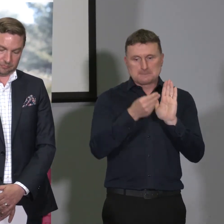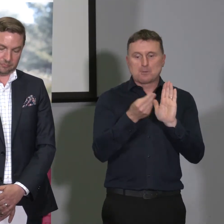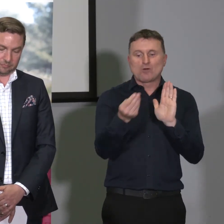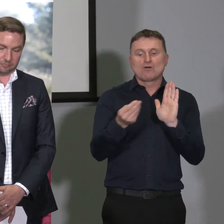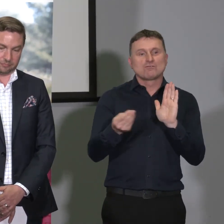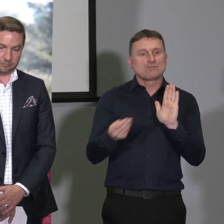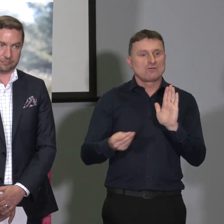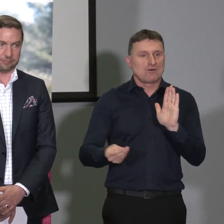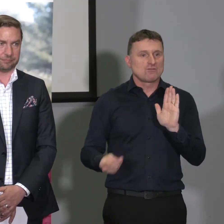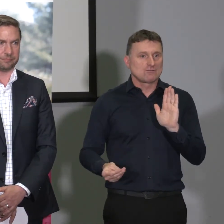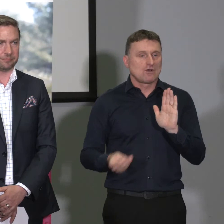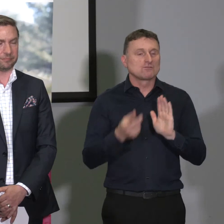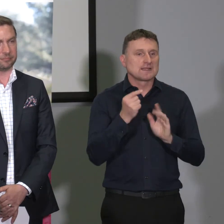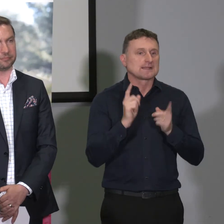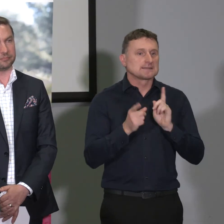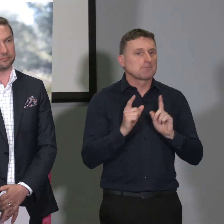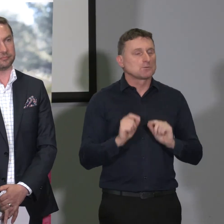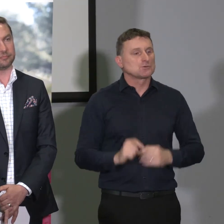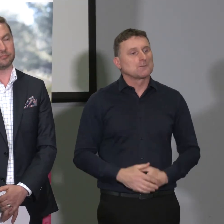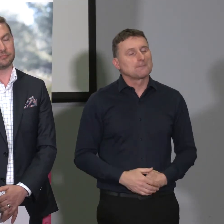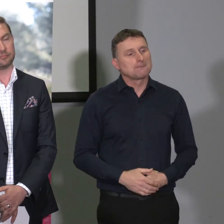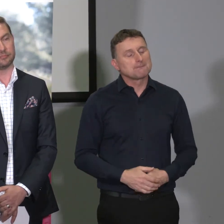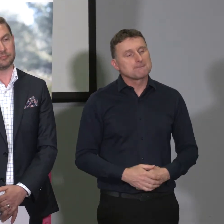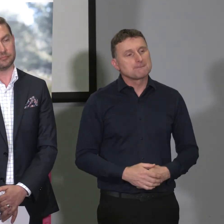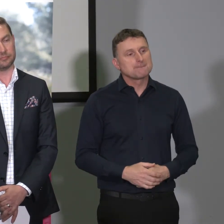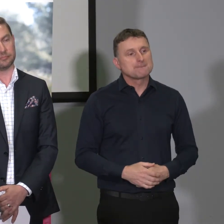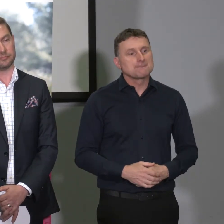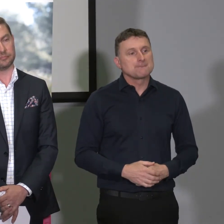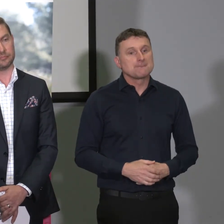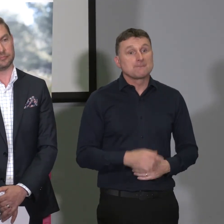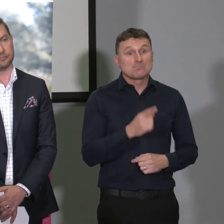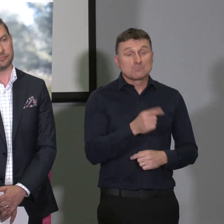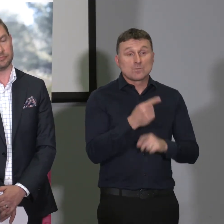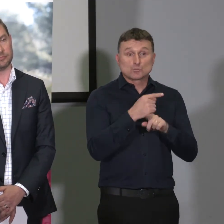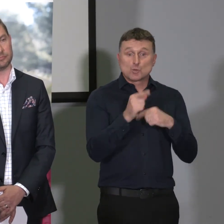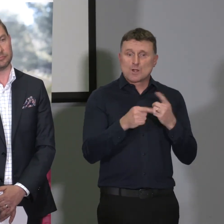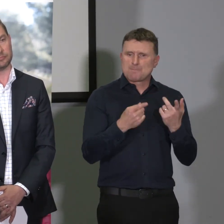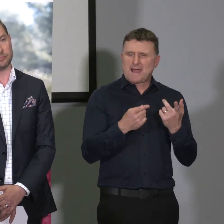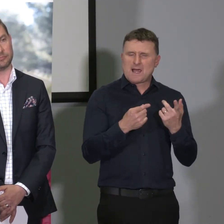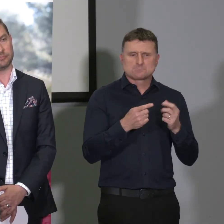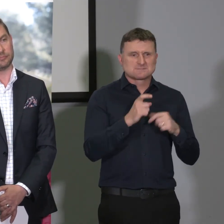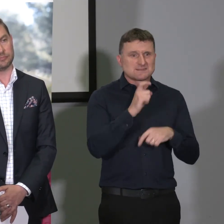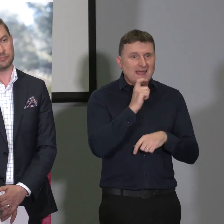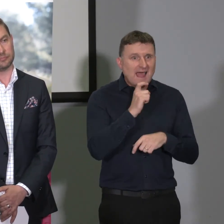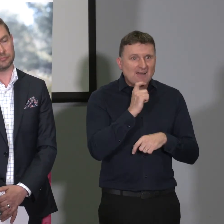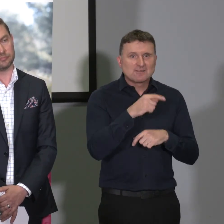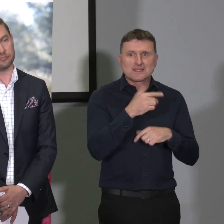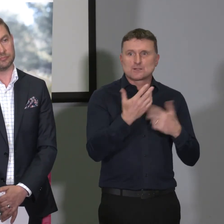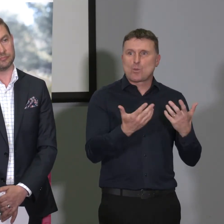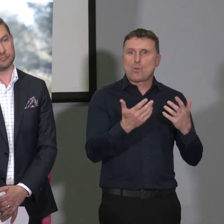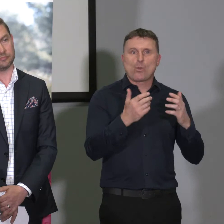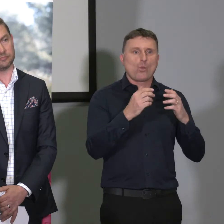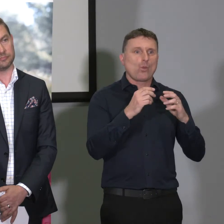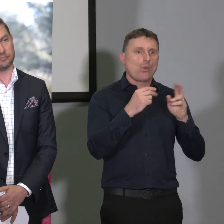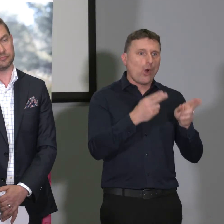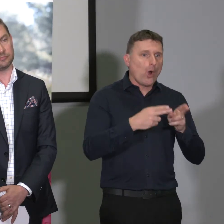can focus on the acute demand and the high complexity. That's part of what we do but we are also looking to do more for such as Maggie talked about pressures on the system and pressures on staffing.